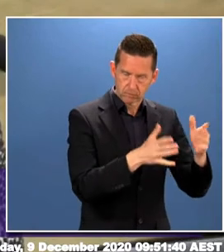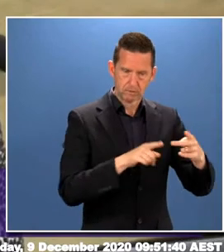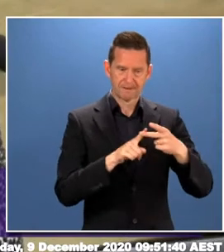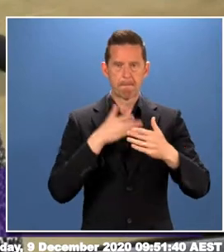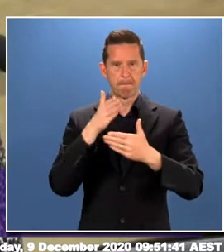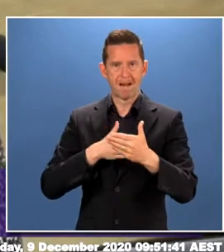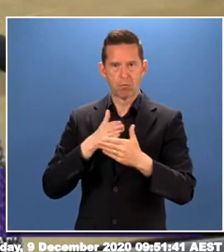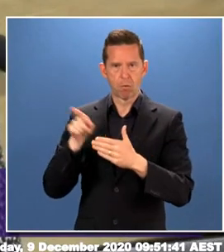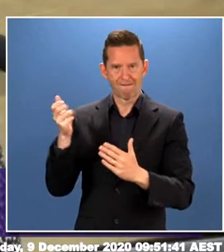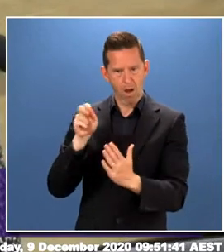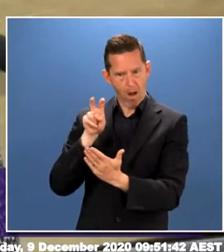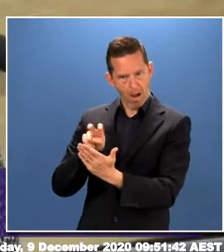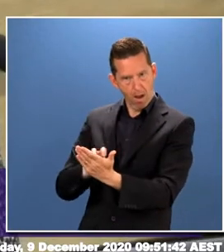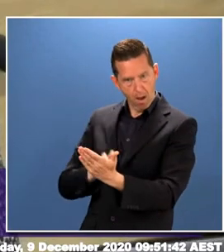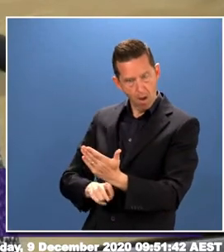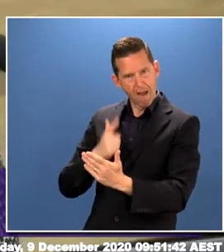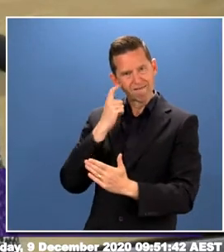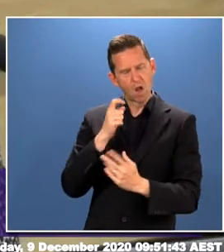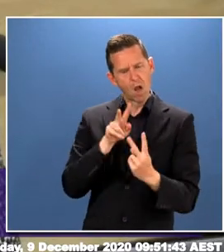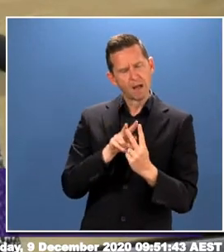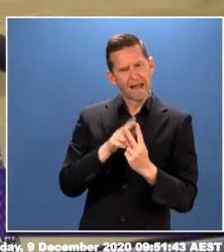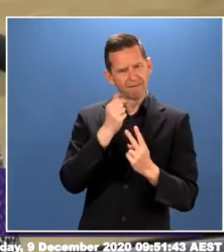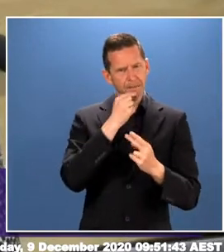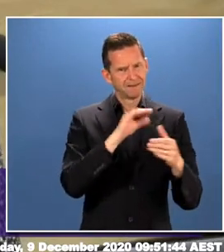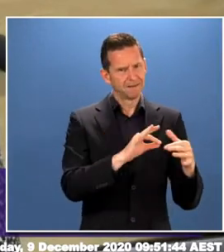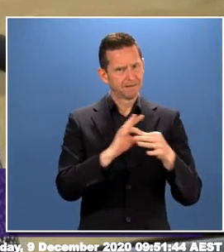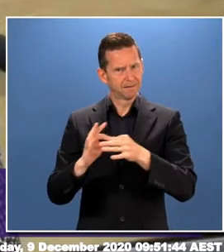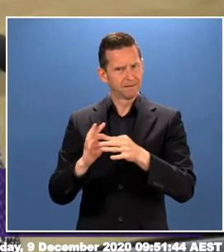To some extent they were interconnected, weren't they? Absolutely.